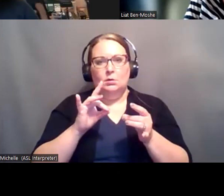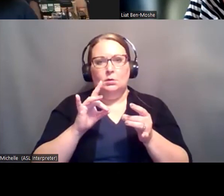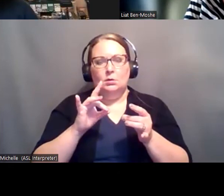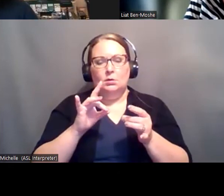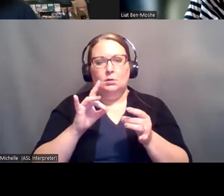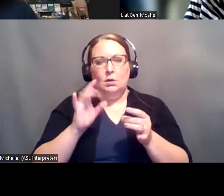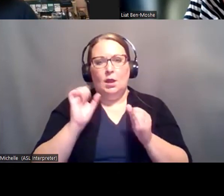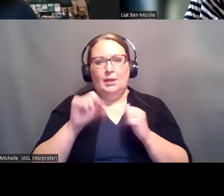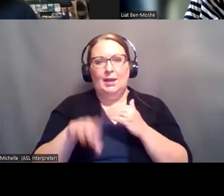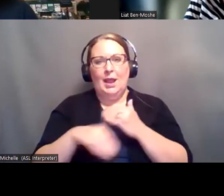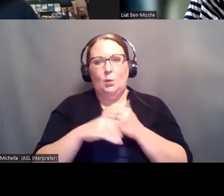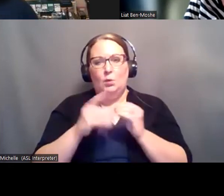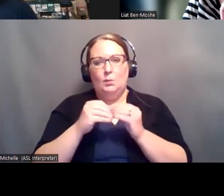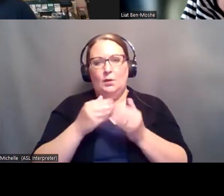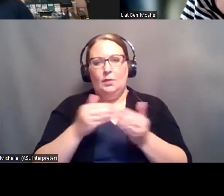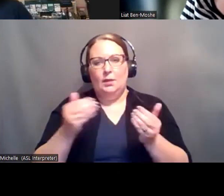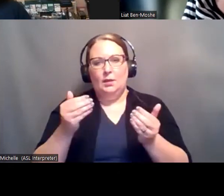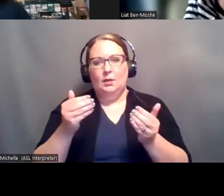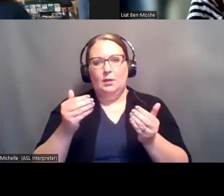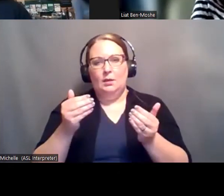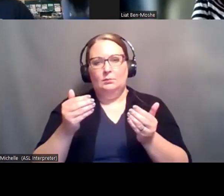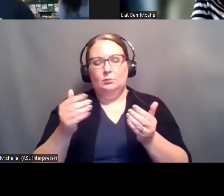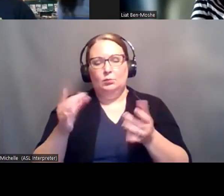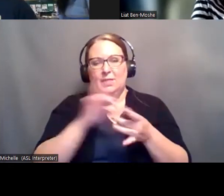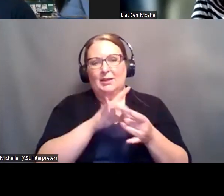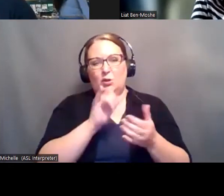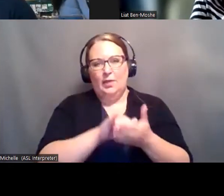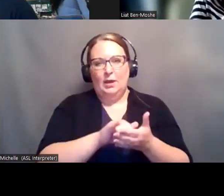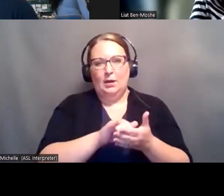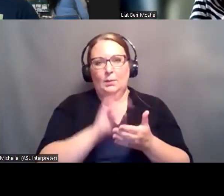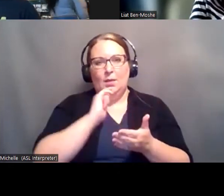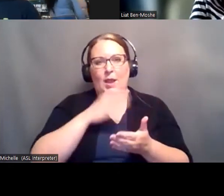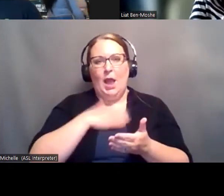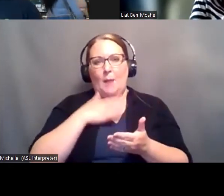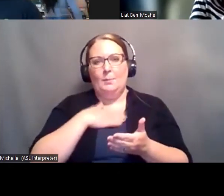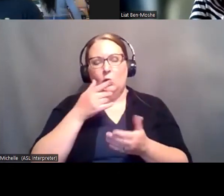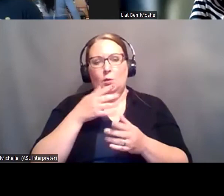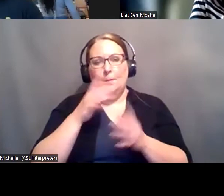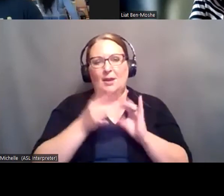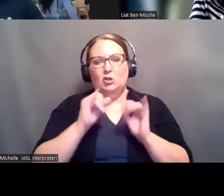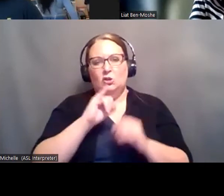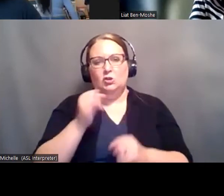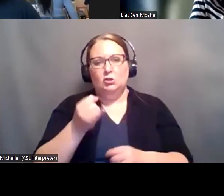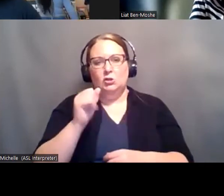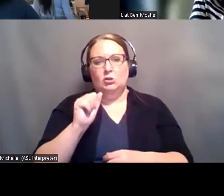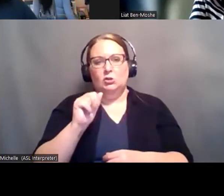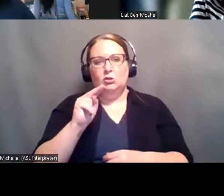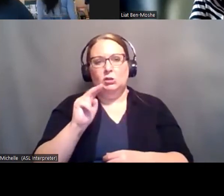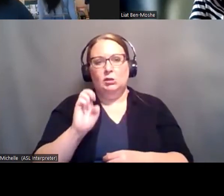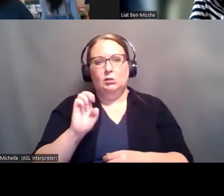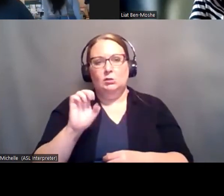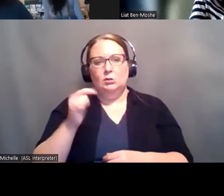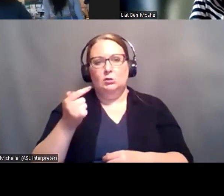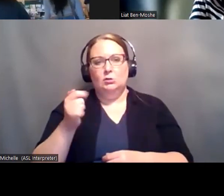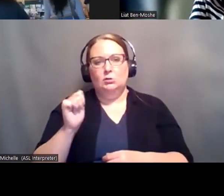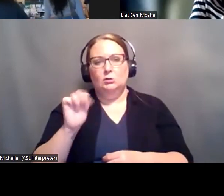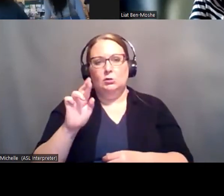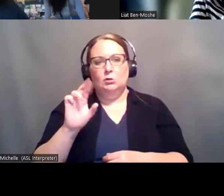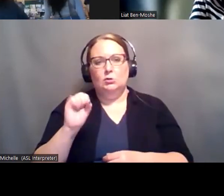one more quick thing apropos of that. I'm really happy you mentioned Jane. Jane Gershaw was a phenomenal human being